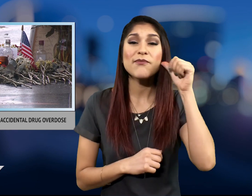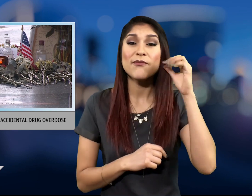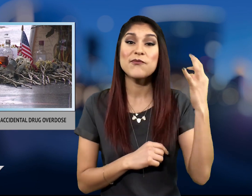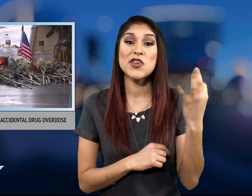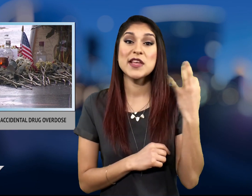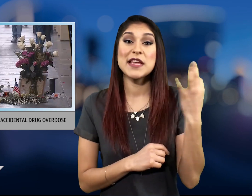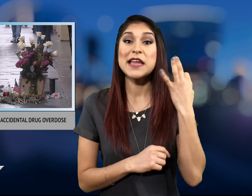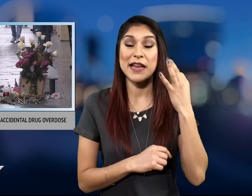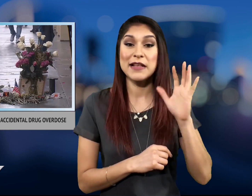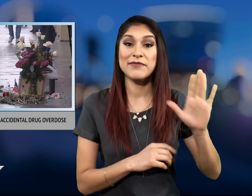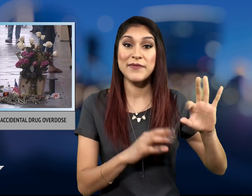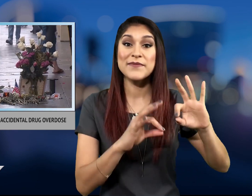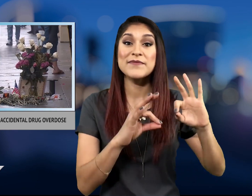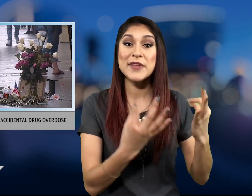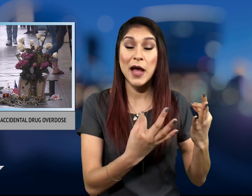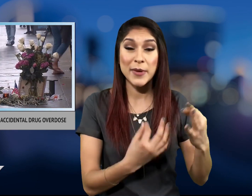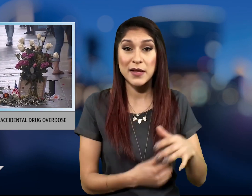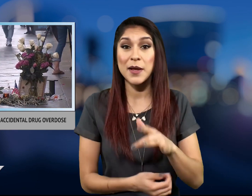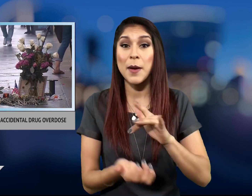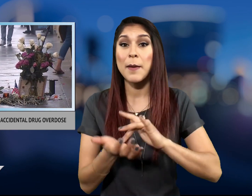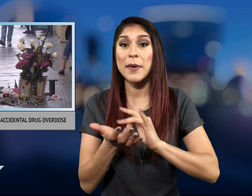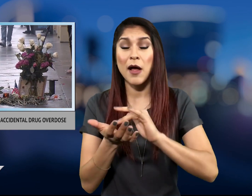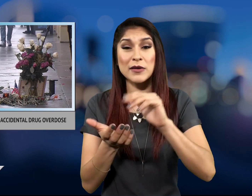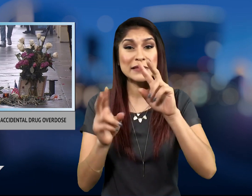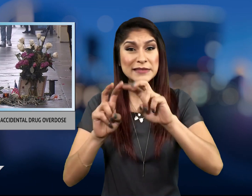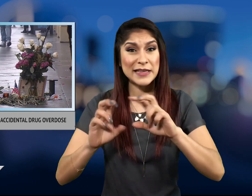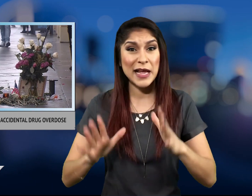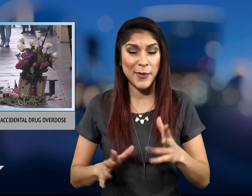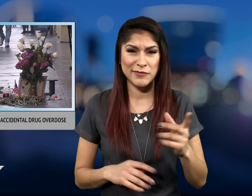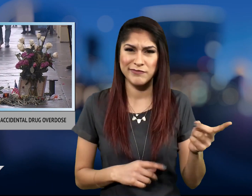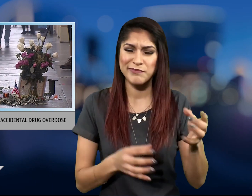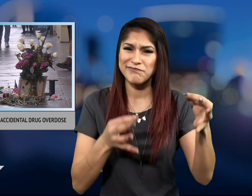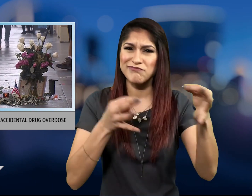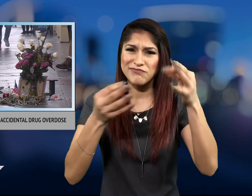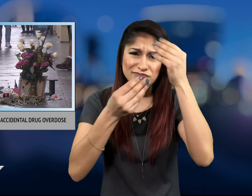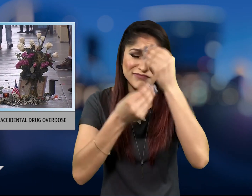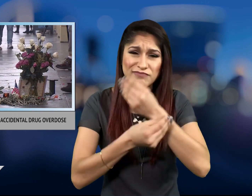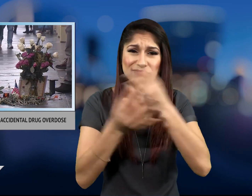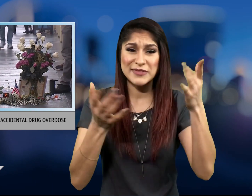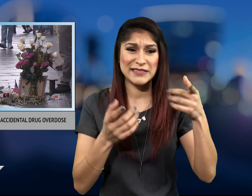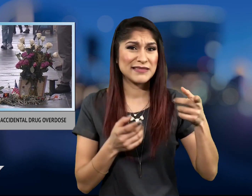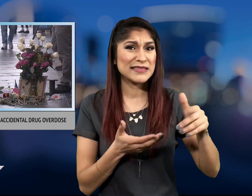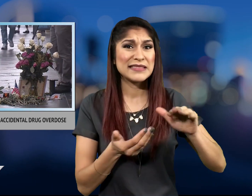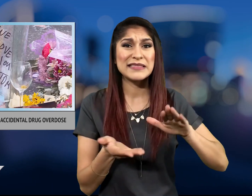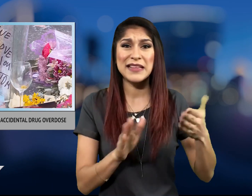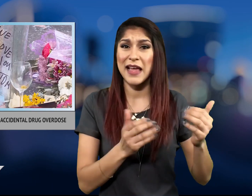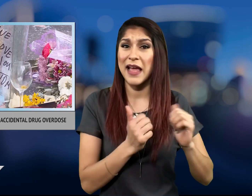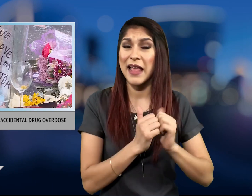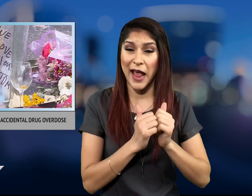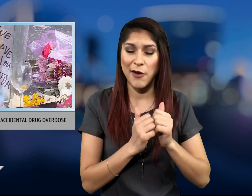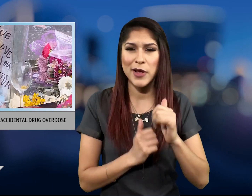On Friday Petty's family and a medical examiner revealed the 66-year-old died of an accidental